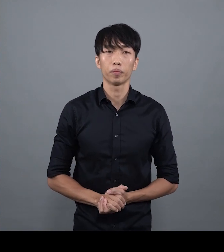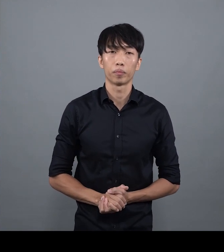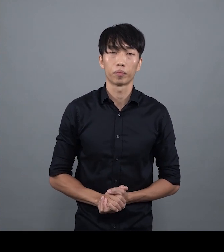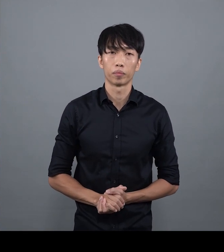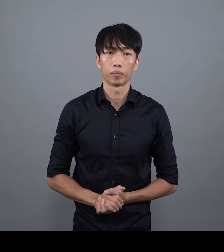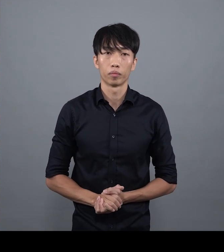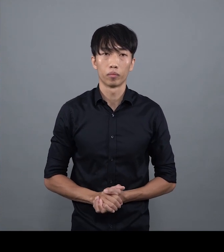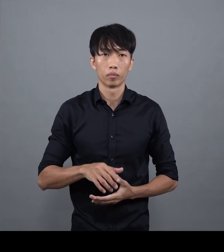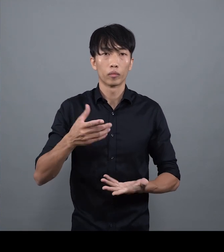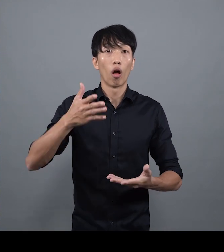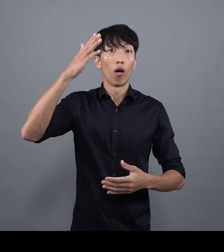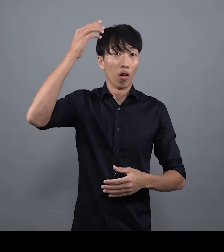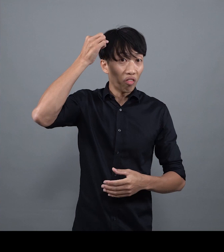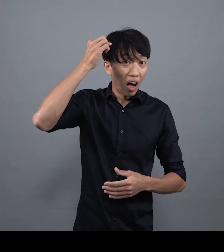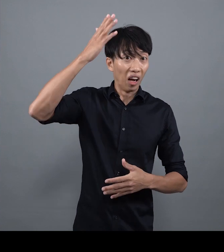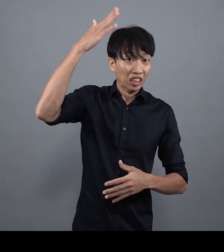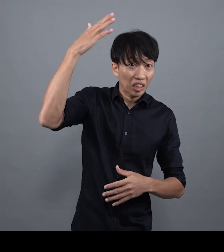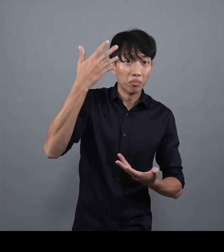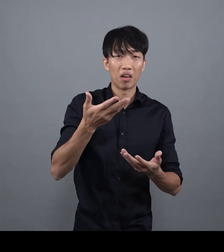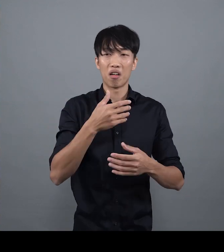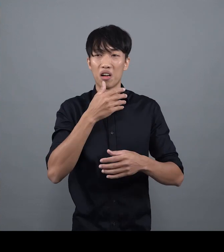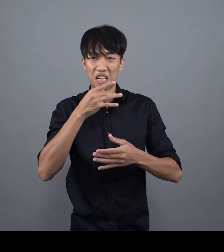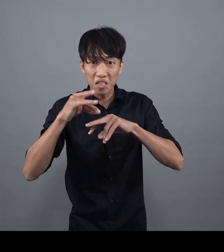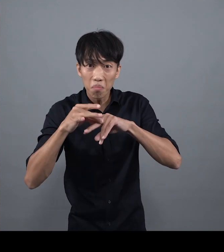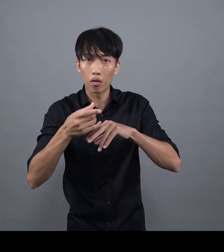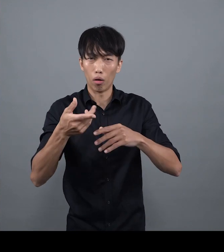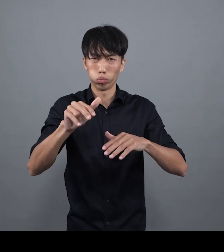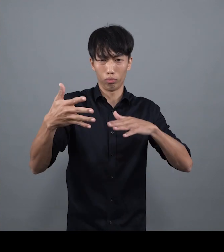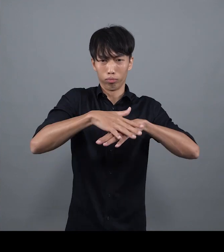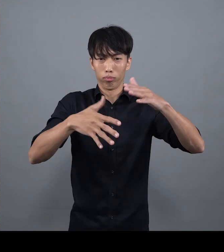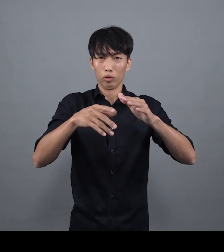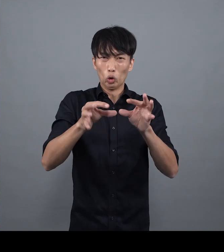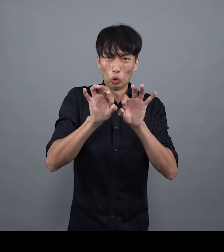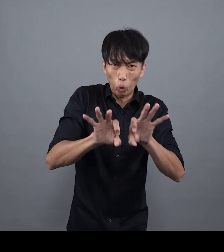I found that dyed hair and golden hair are rich in layers Strands of hair can be thick or thin